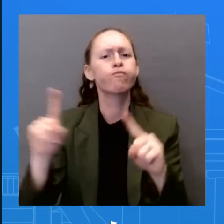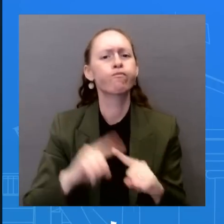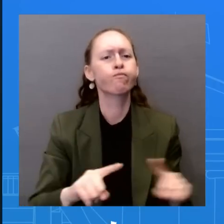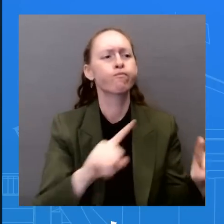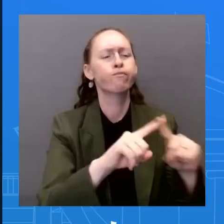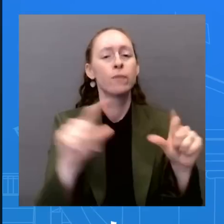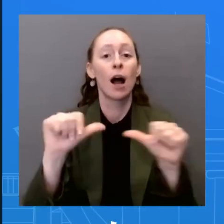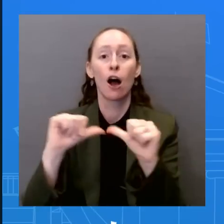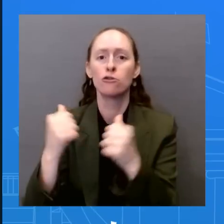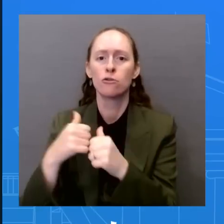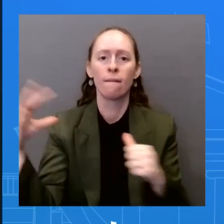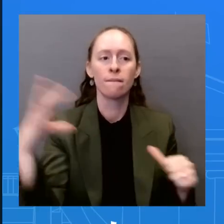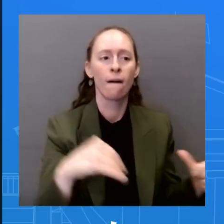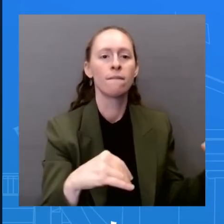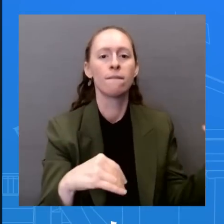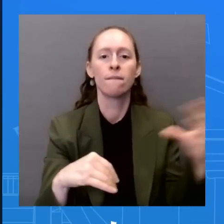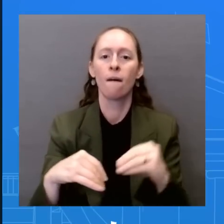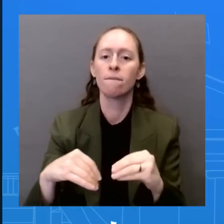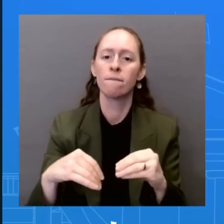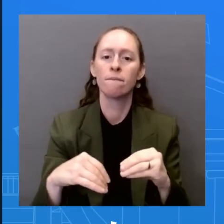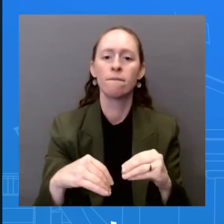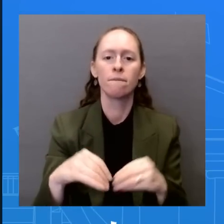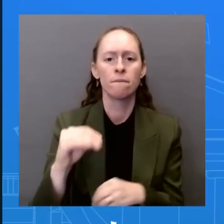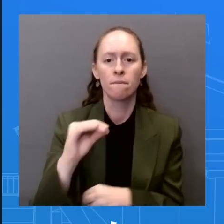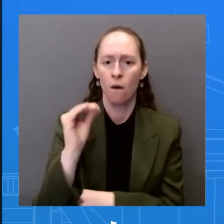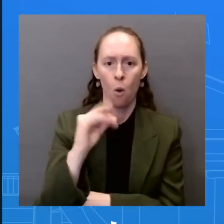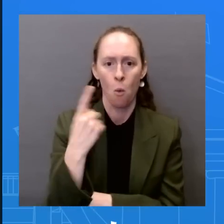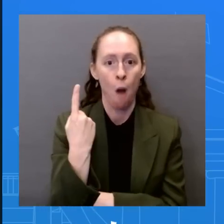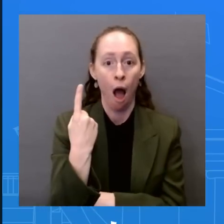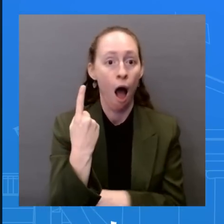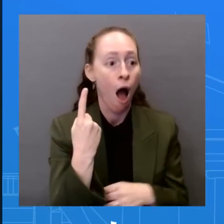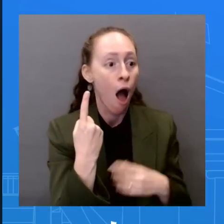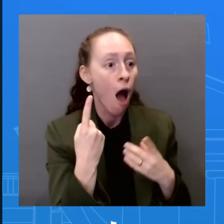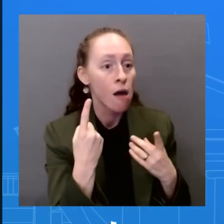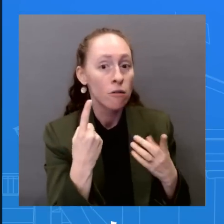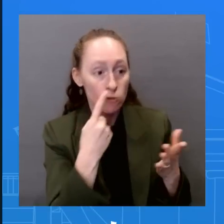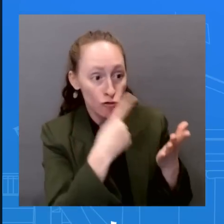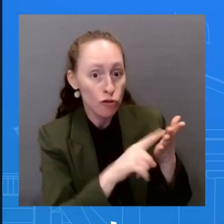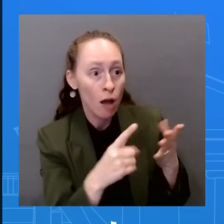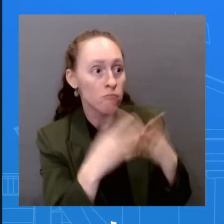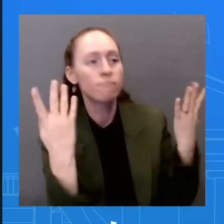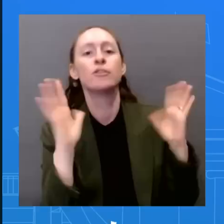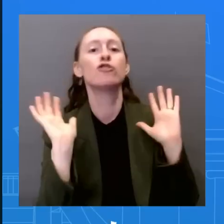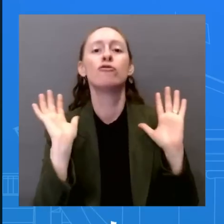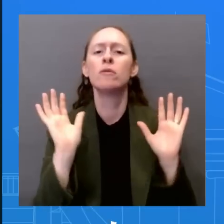and screening process they -- it is a -- it is a multi- agency effort, and it did not --